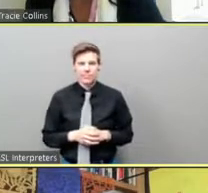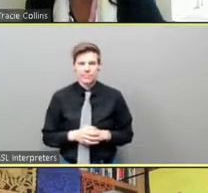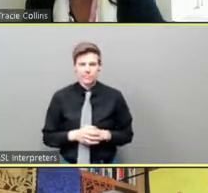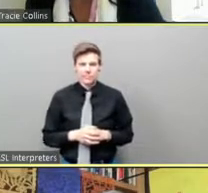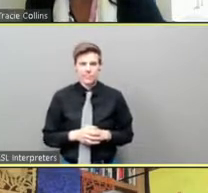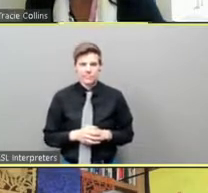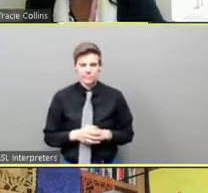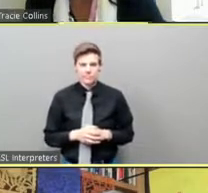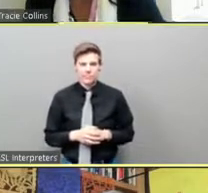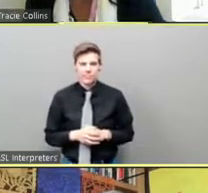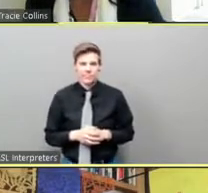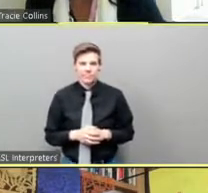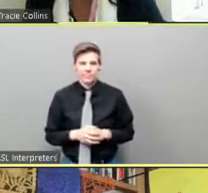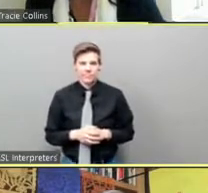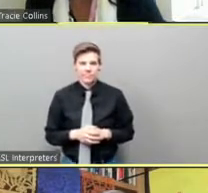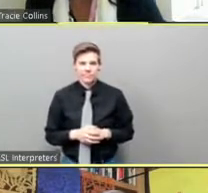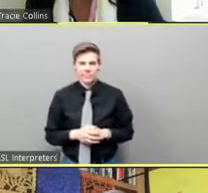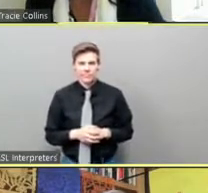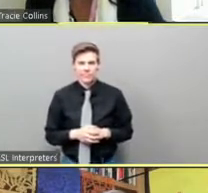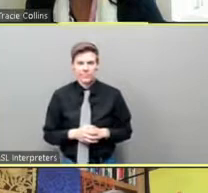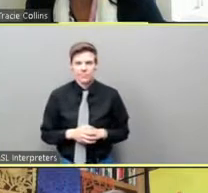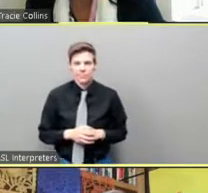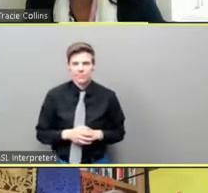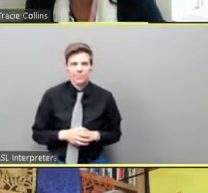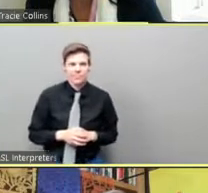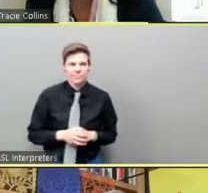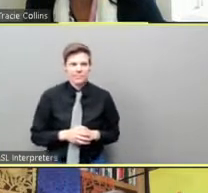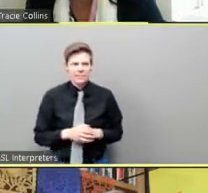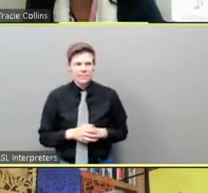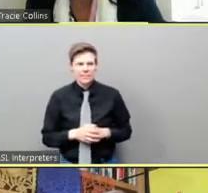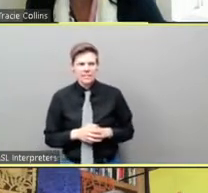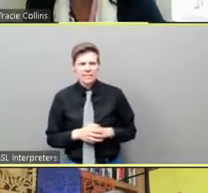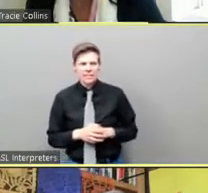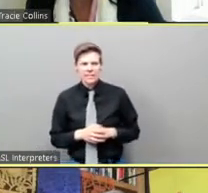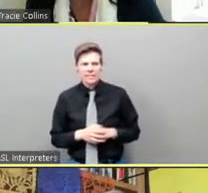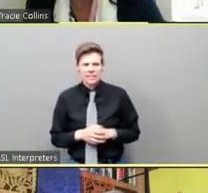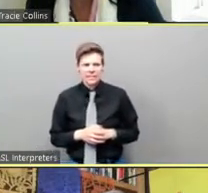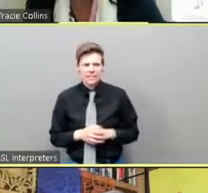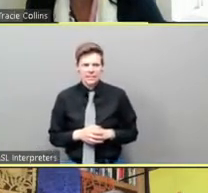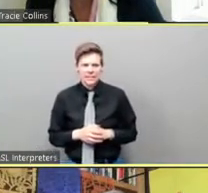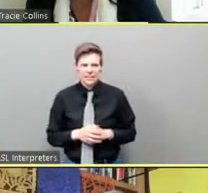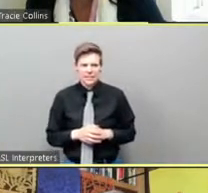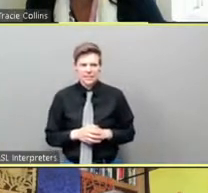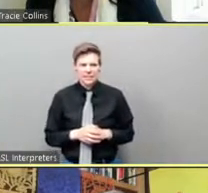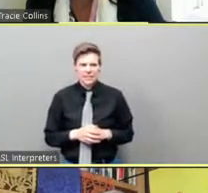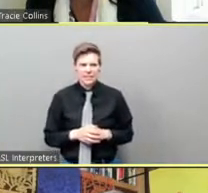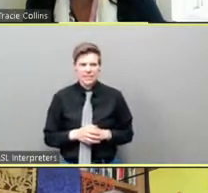Okay so we could go to the next slide Or we like to show this one as well.